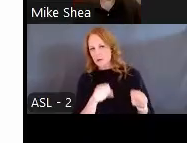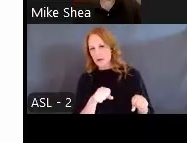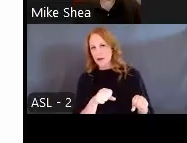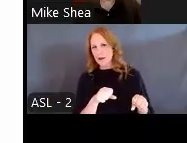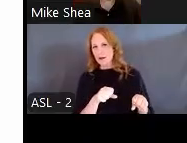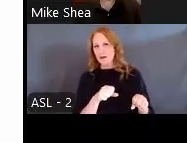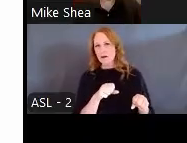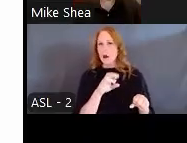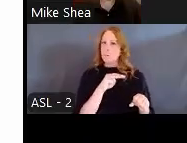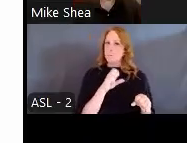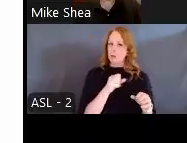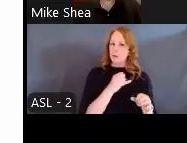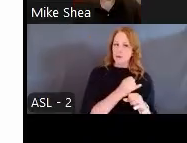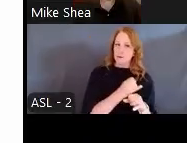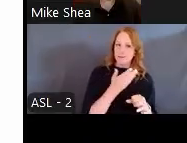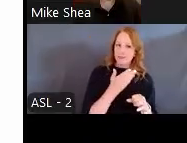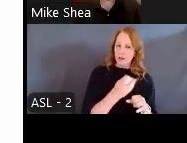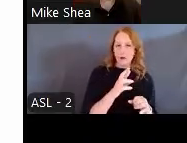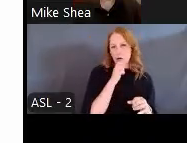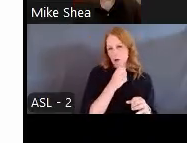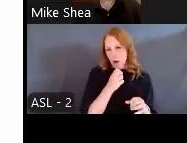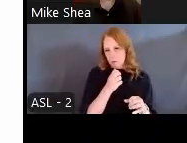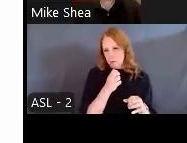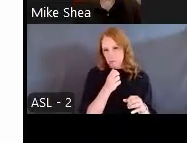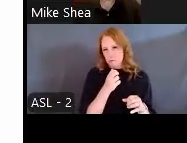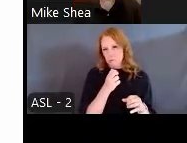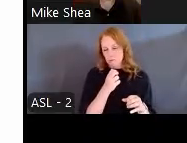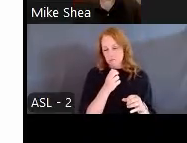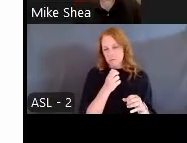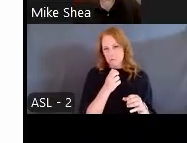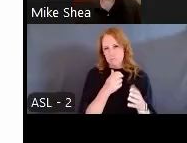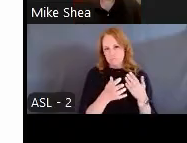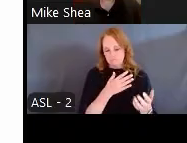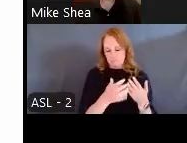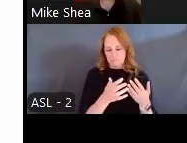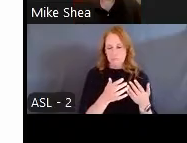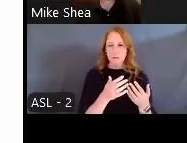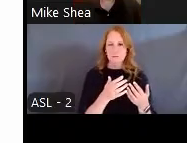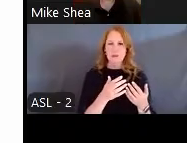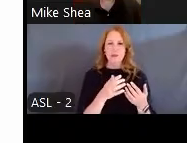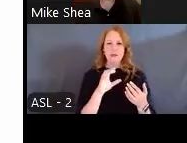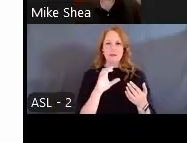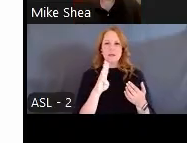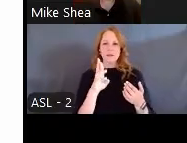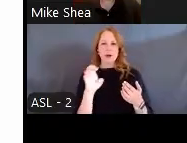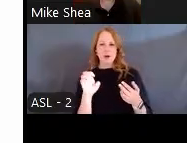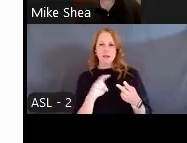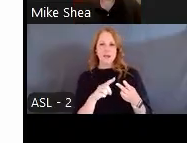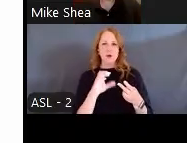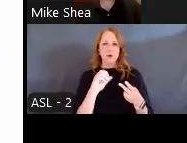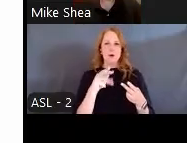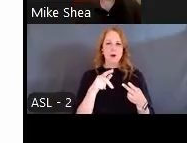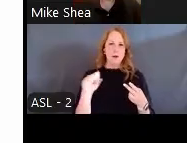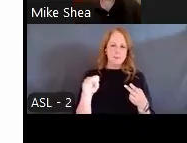Microsoft campus in a particular area is is not essential to CBRE or Compass or other suppliers